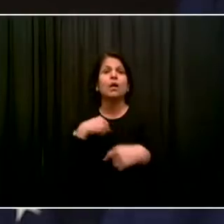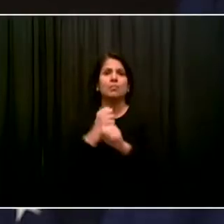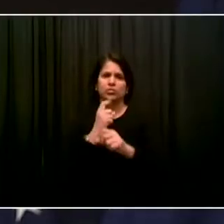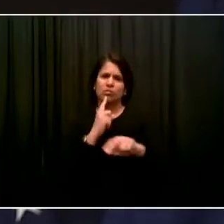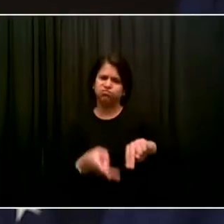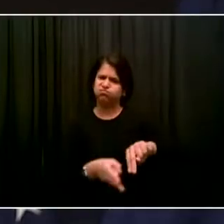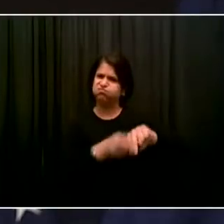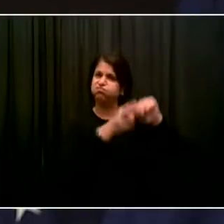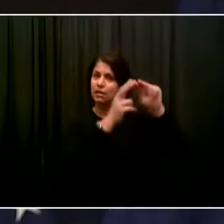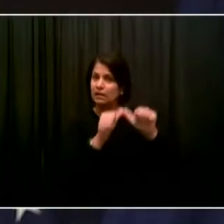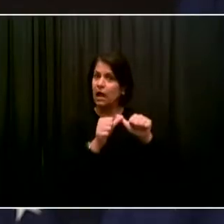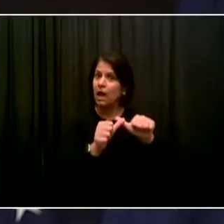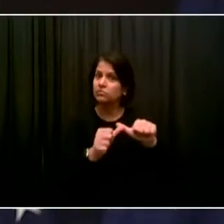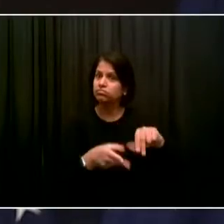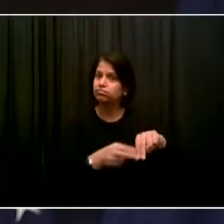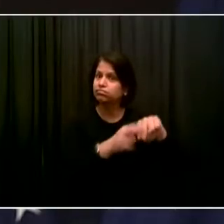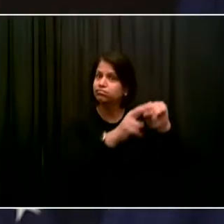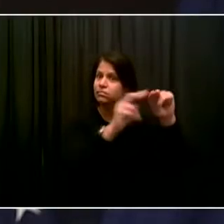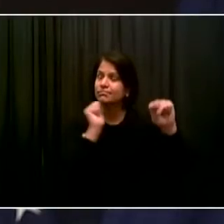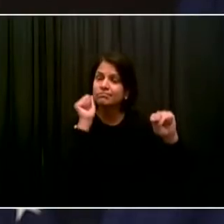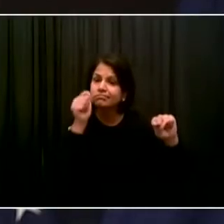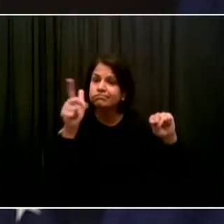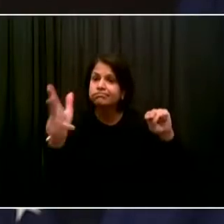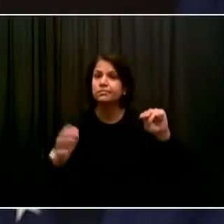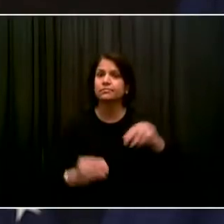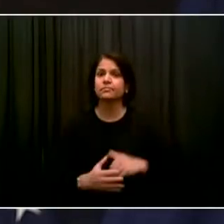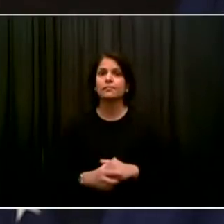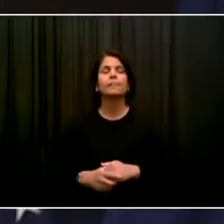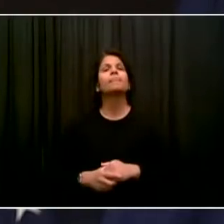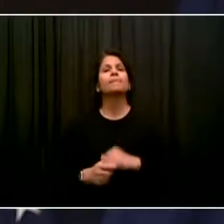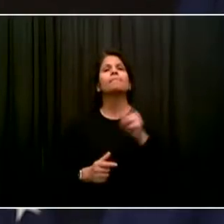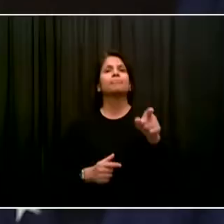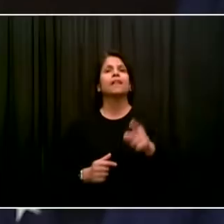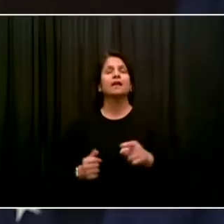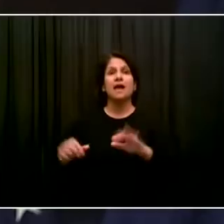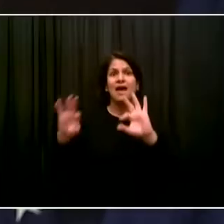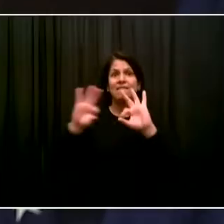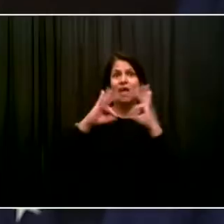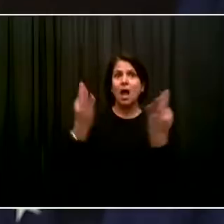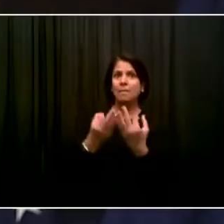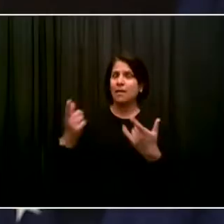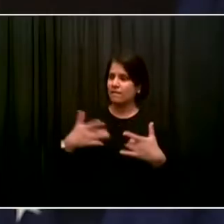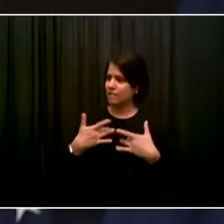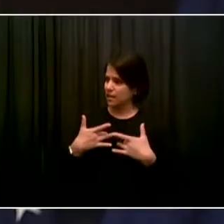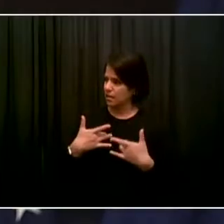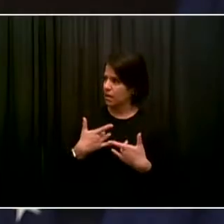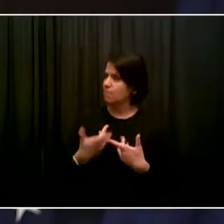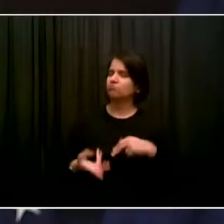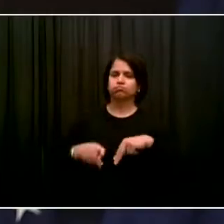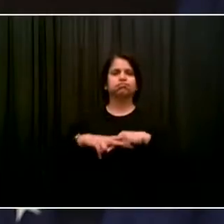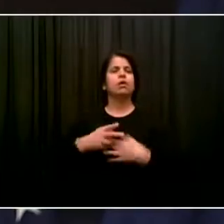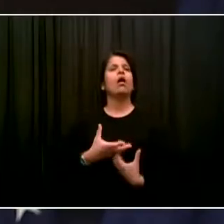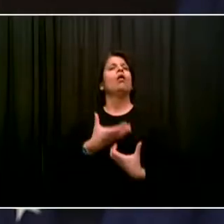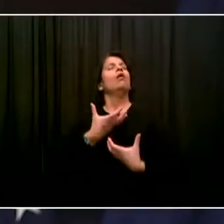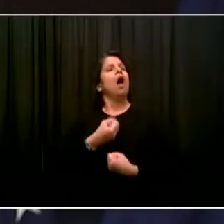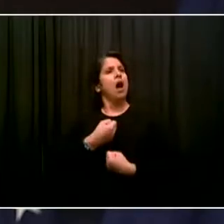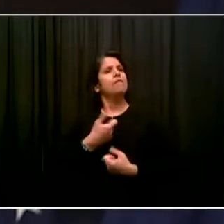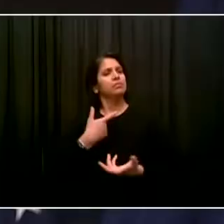AND STUDENTS ARE STADEILY COMING BACK TO SCHOOL. I ITHNK YOU WILL CONTINUE TO SEE THE